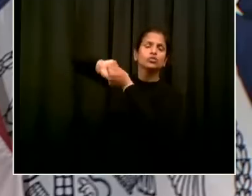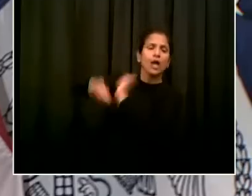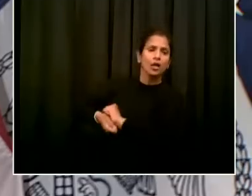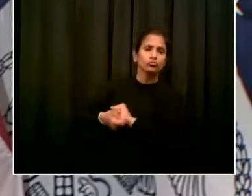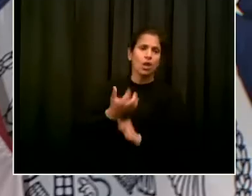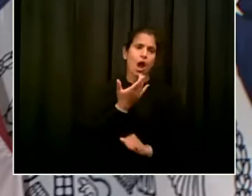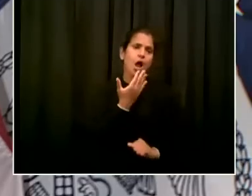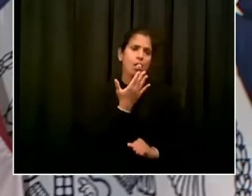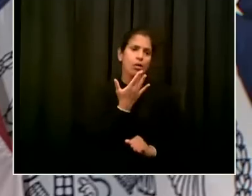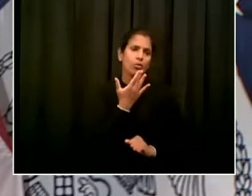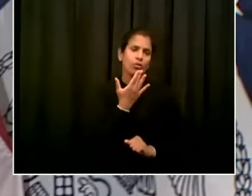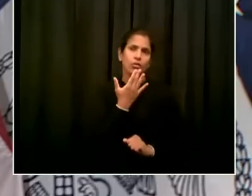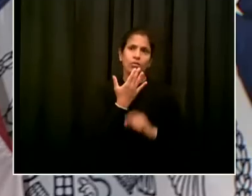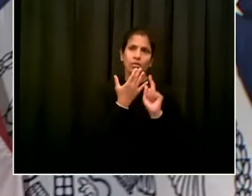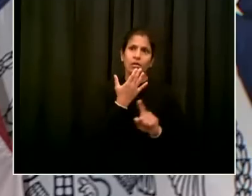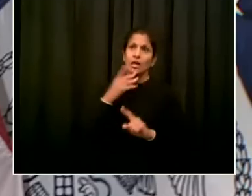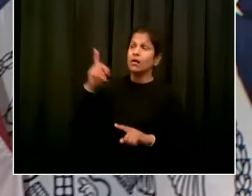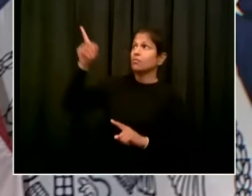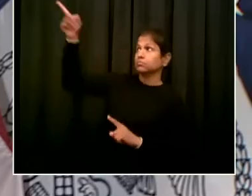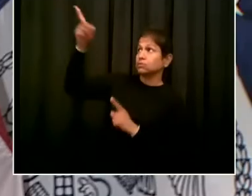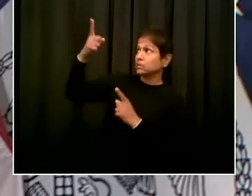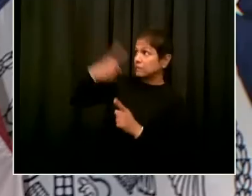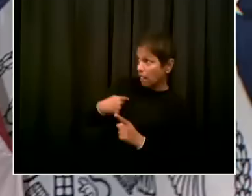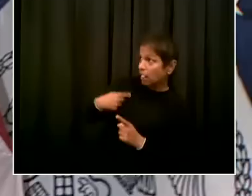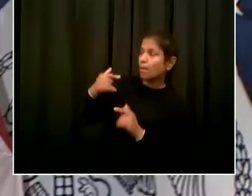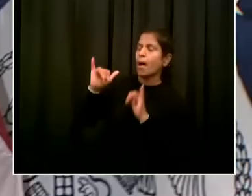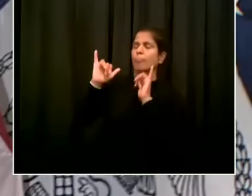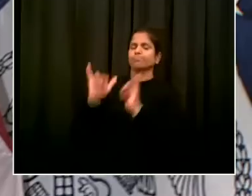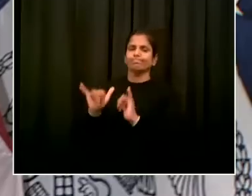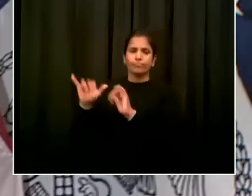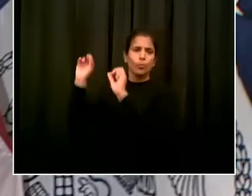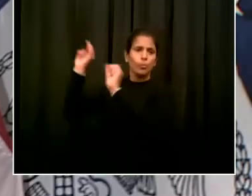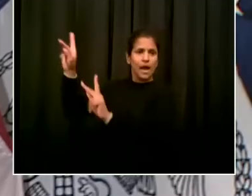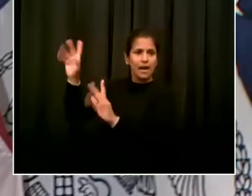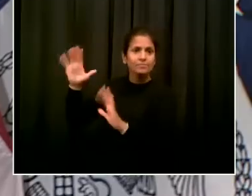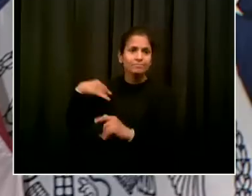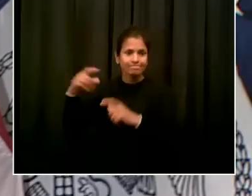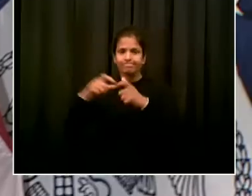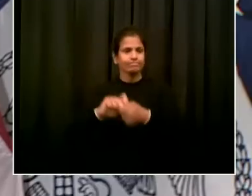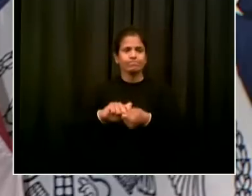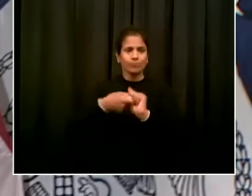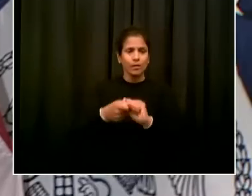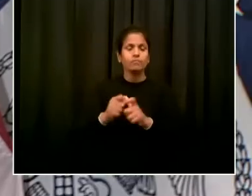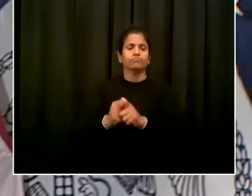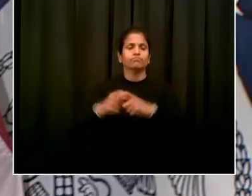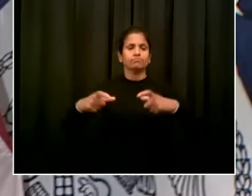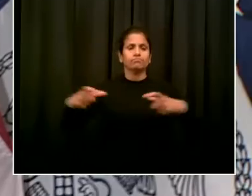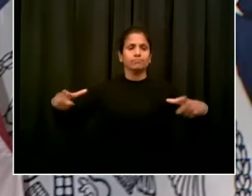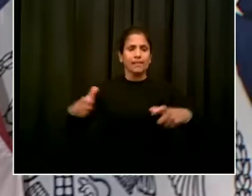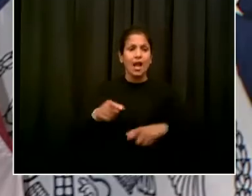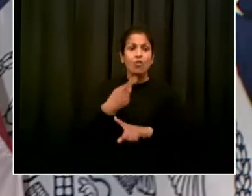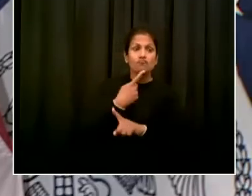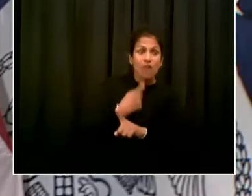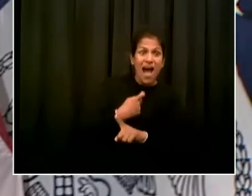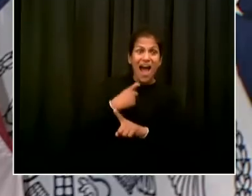ATTENENOTIN N TO TH ZIP CODE DATA BECAUSE IT GIVES US CONSISTENCY WITH WHAT T WEHAD WEEKS AGO AND WERE LOOKING AT THOO SEOVERALL TRENDS, BUT WHATEVER EMERGES, OF F URCOSESEW E'E'ER IGONG TO WORK